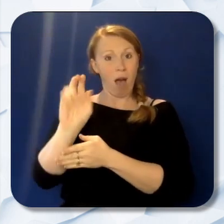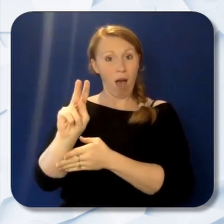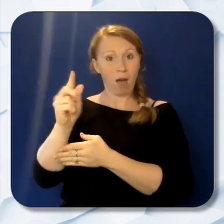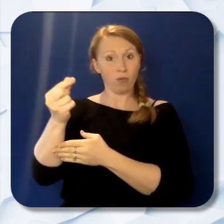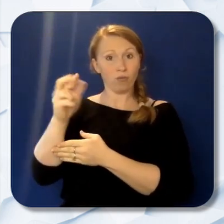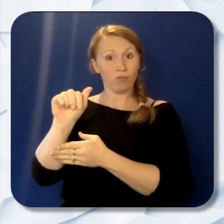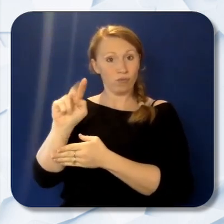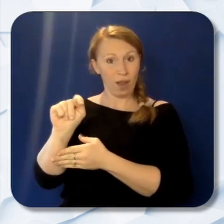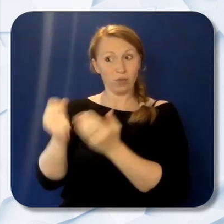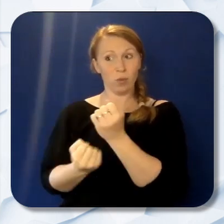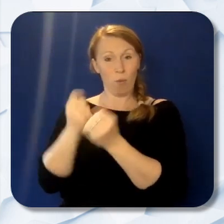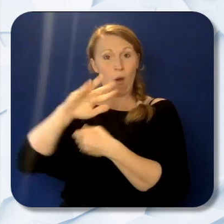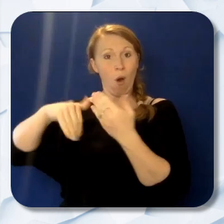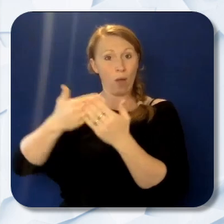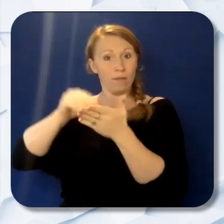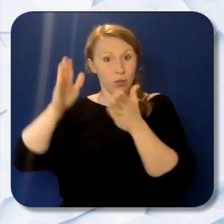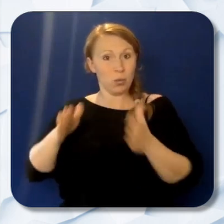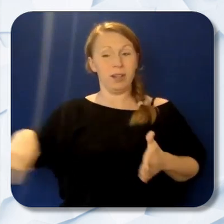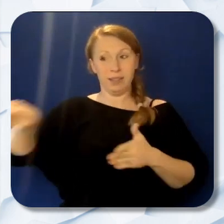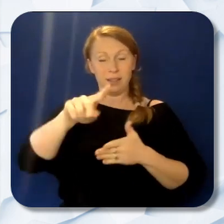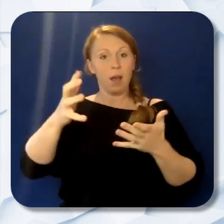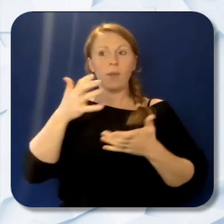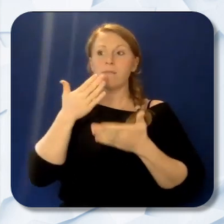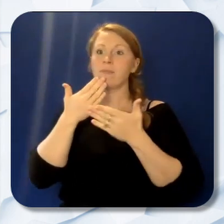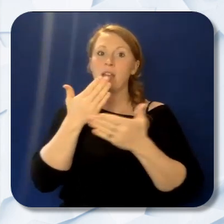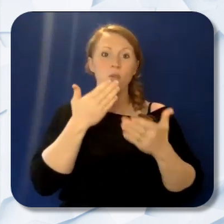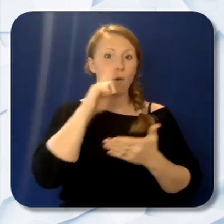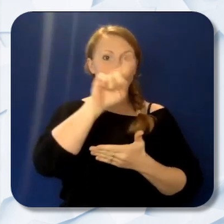want to thank all the partners who are here today for sharing the good word. This is a job that